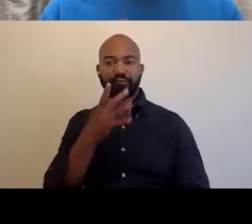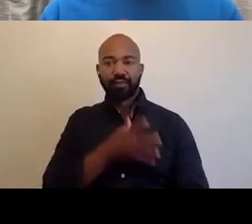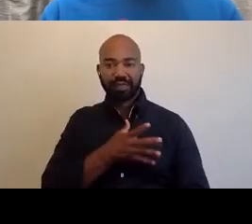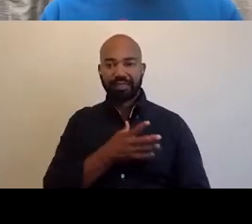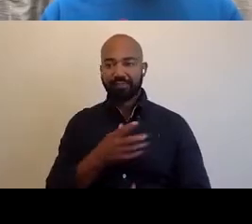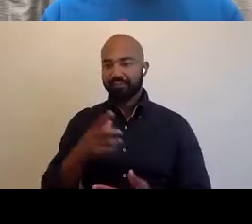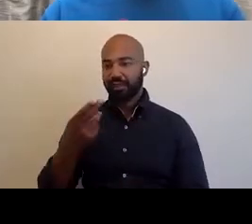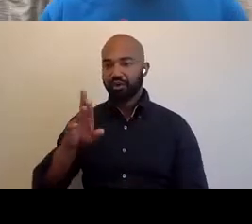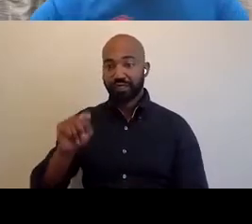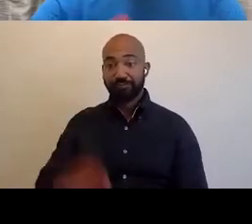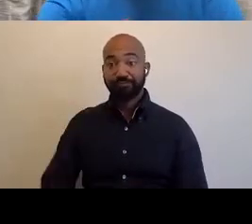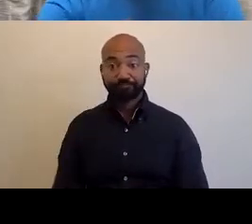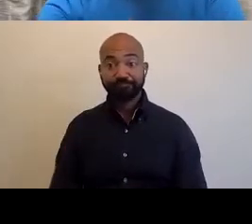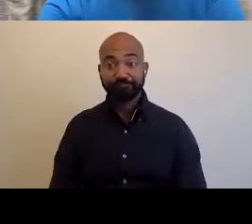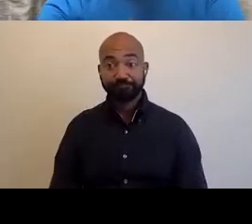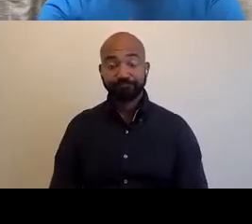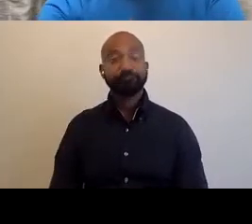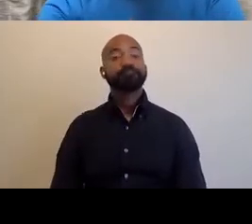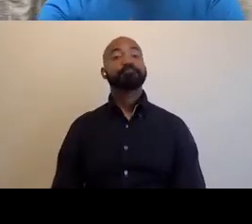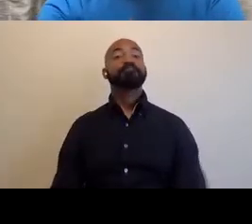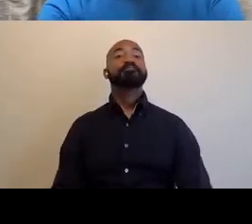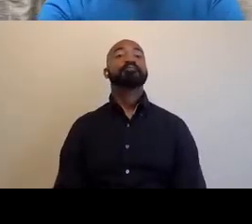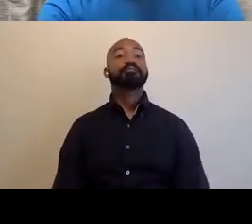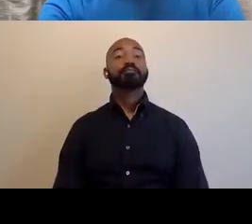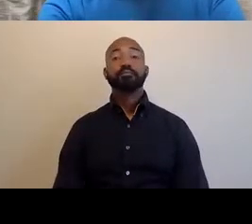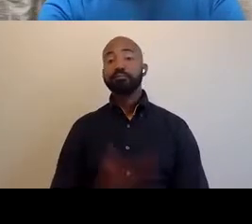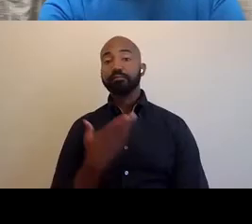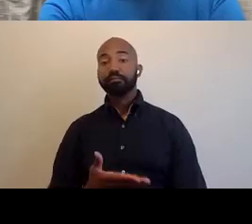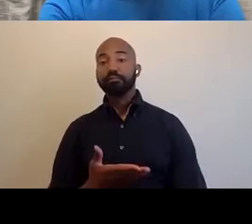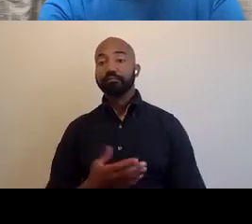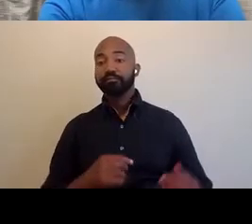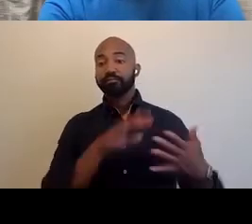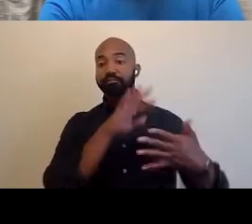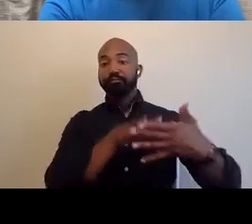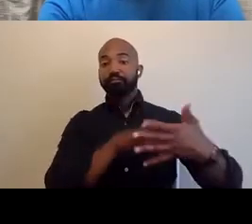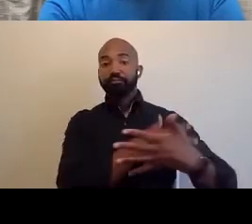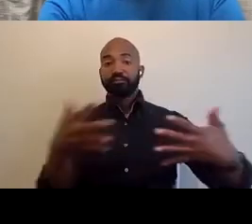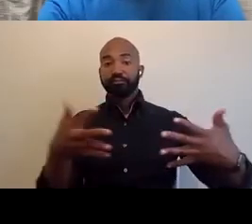Okay, so this is one of the charts that is located in WPATH,